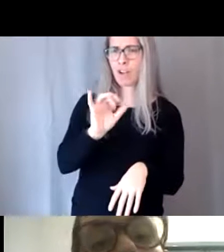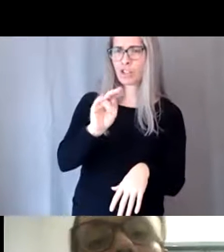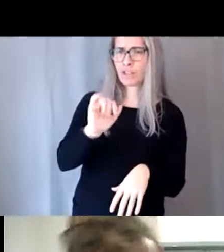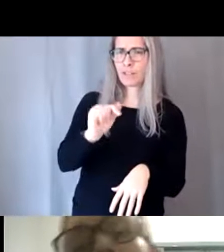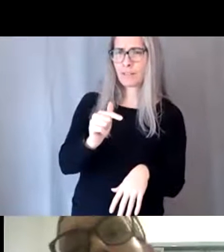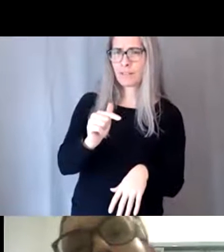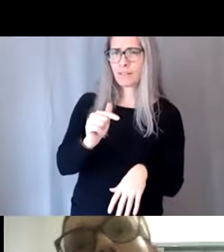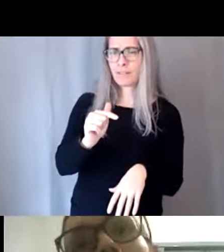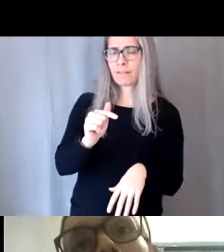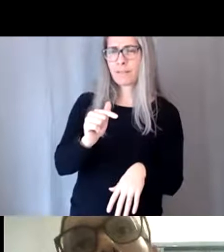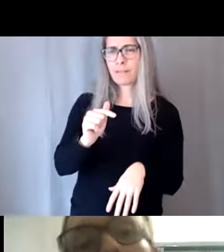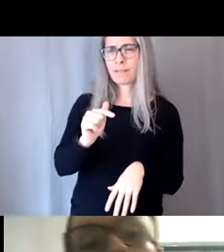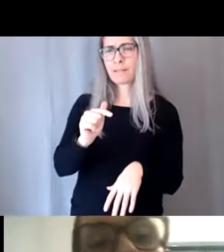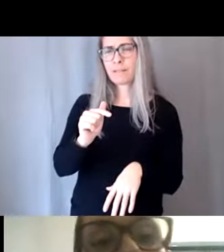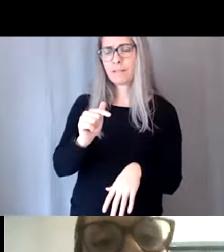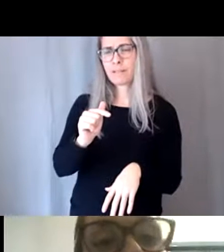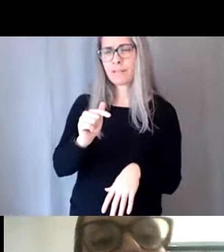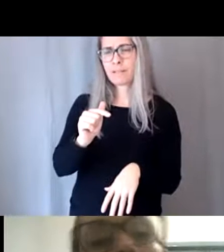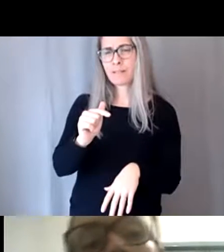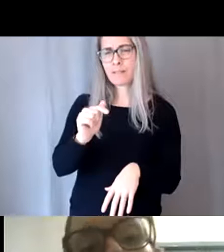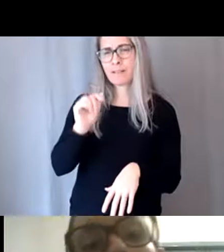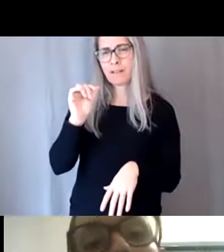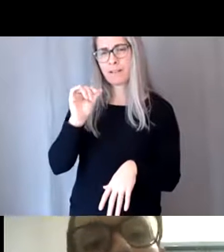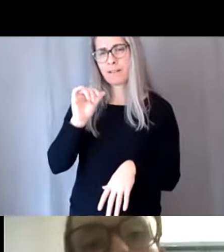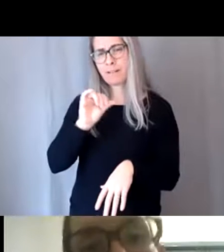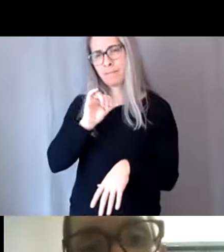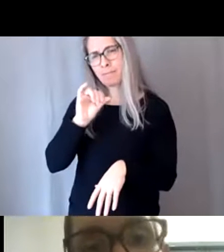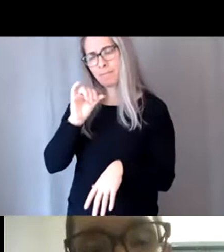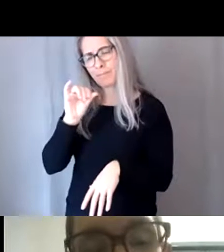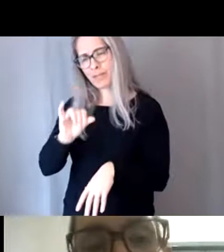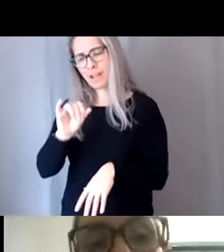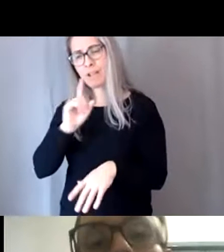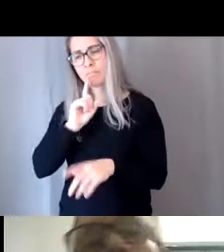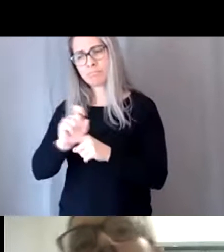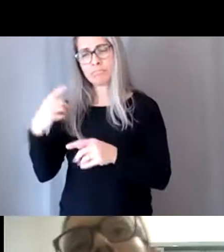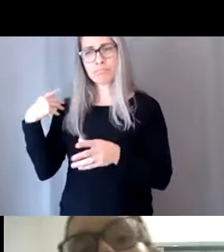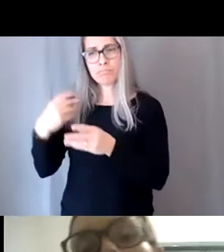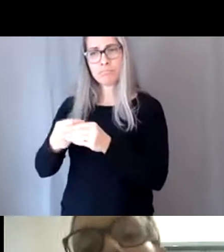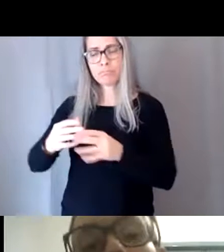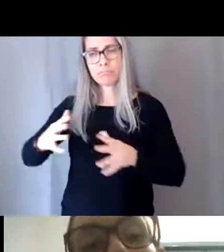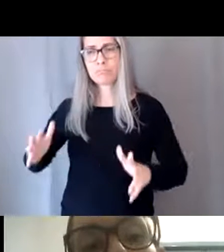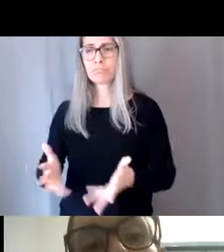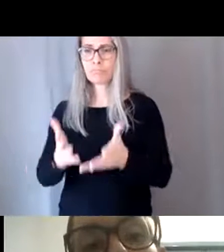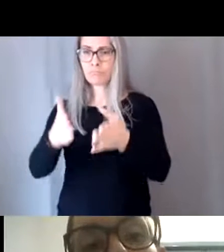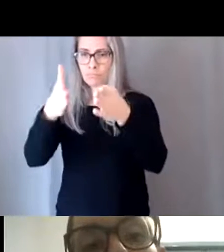promotion of the human functioning so that was